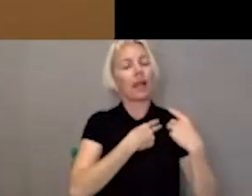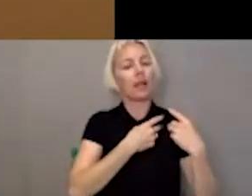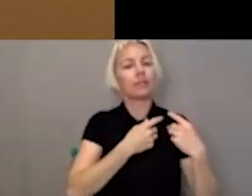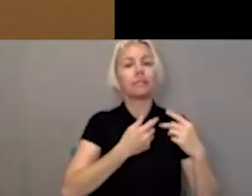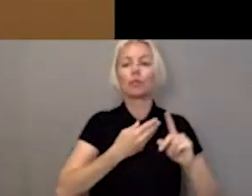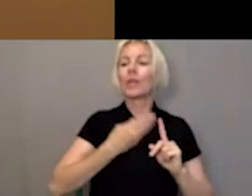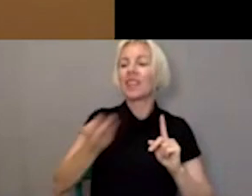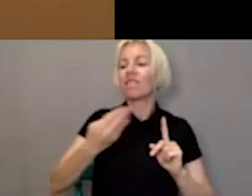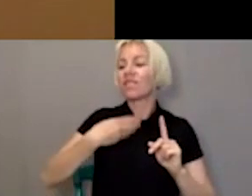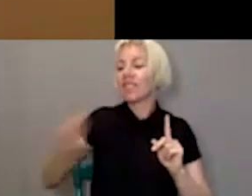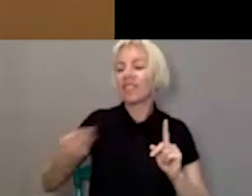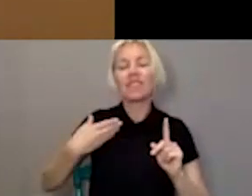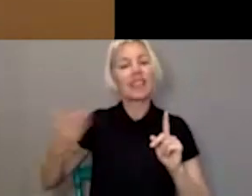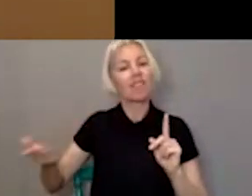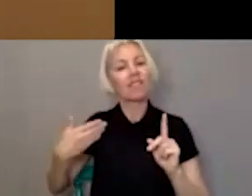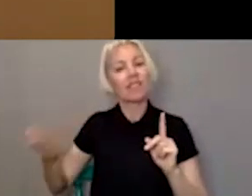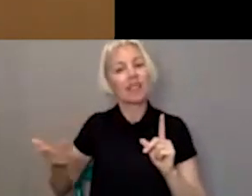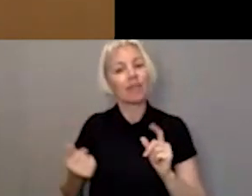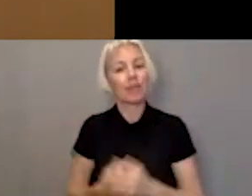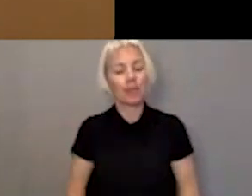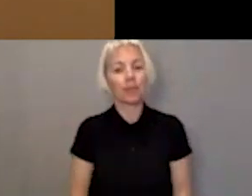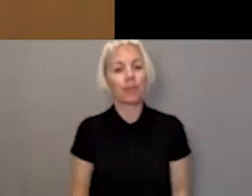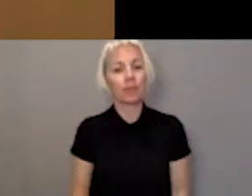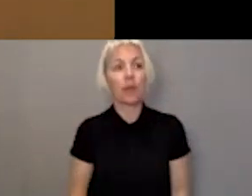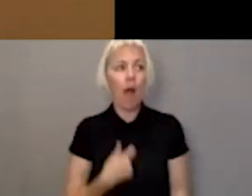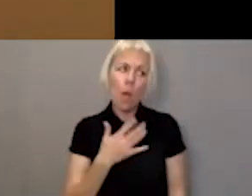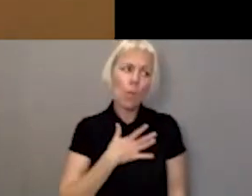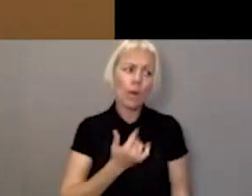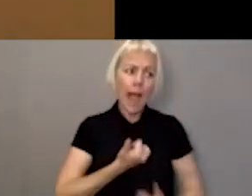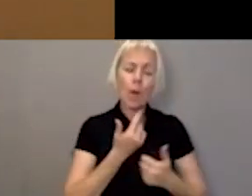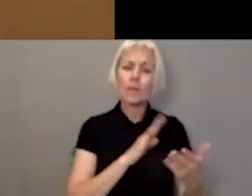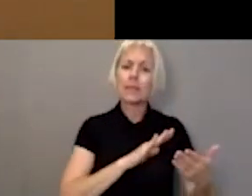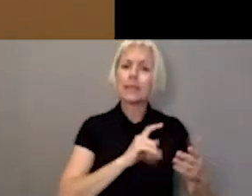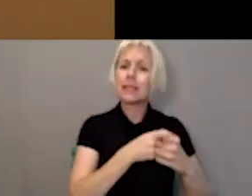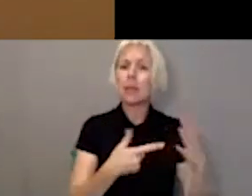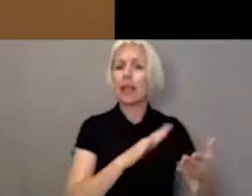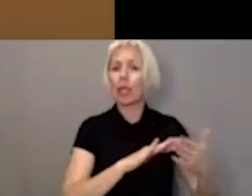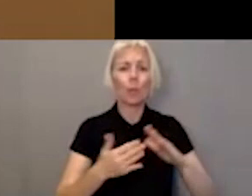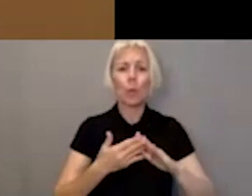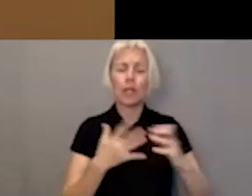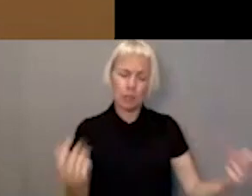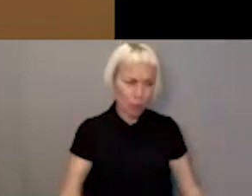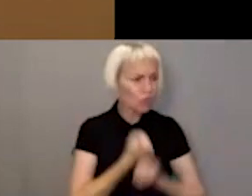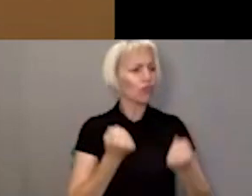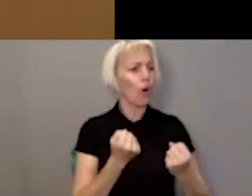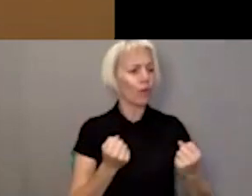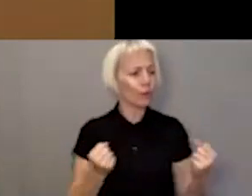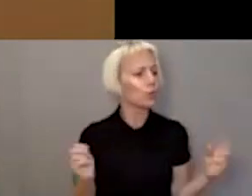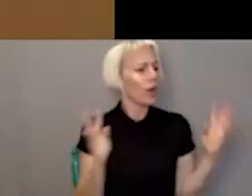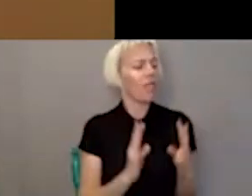to be strengthened, as a whole, and so I see my small part that I can play, as small is